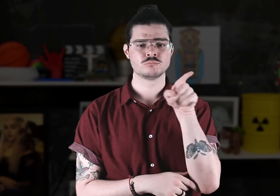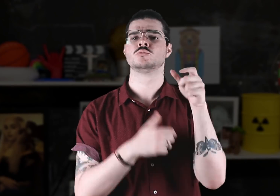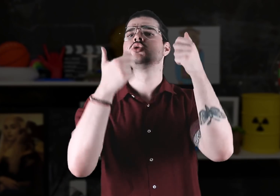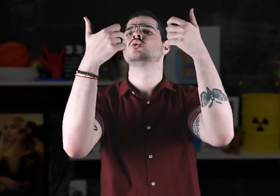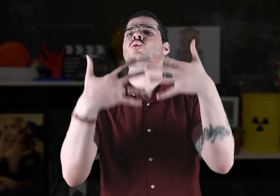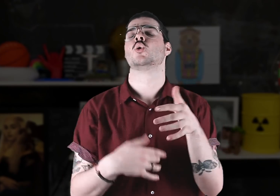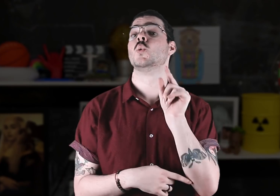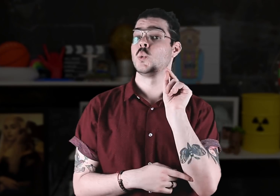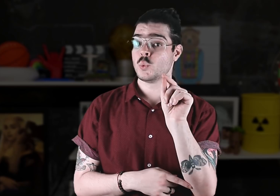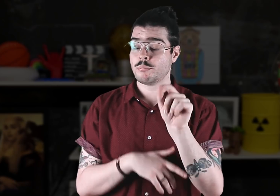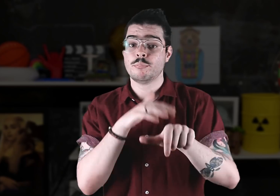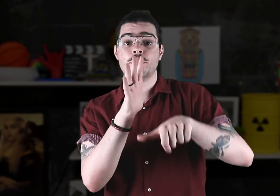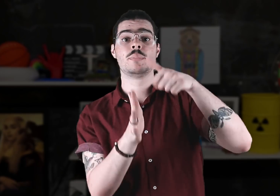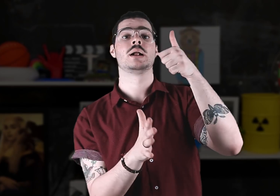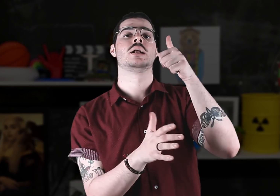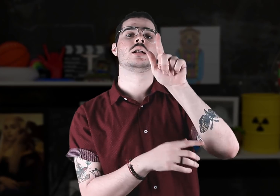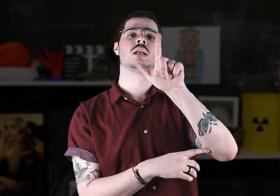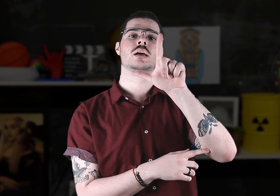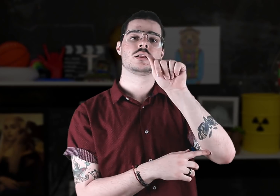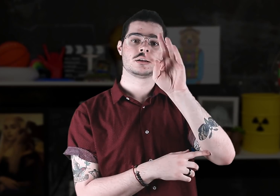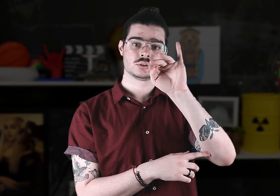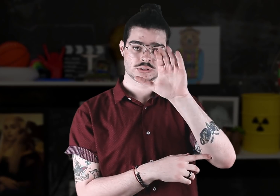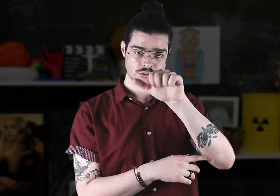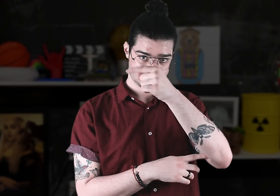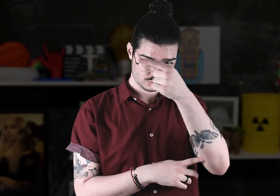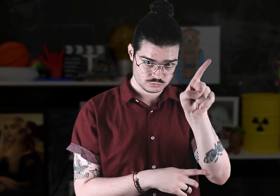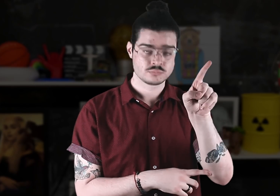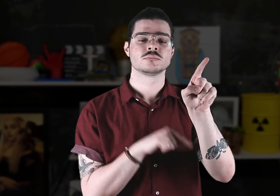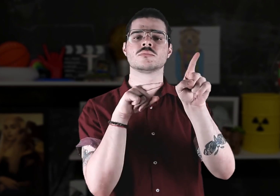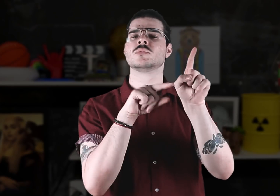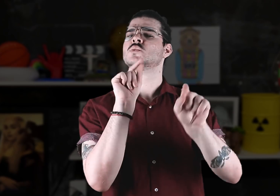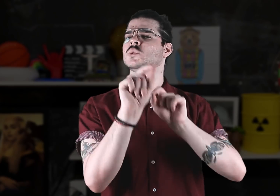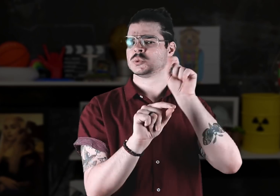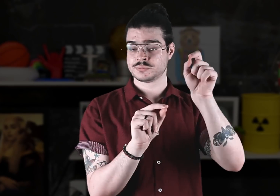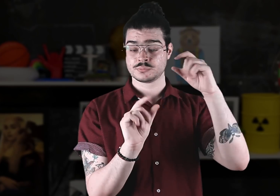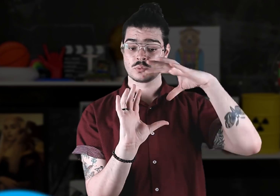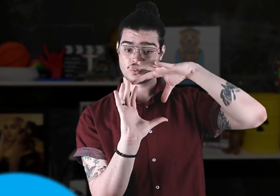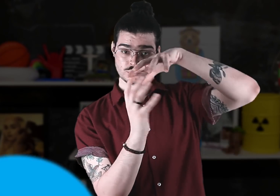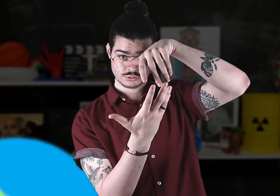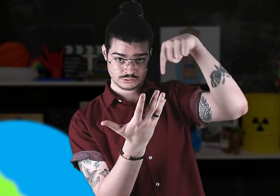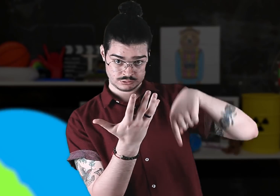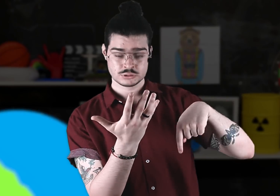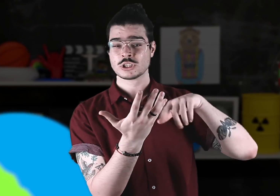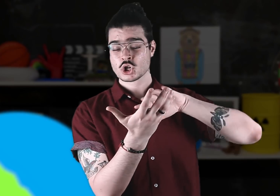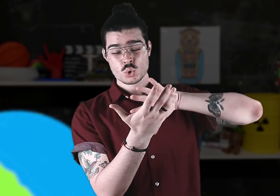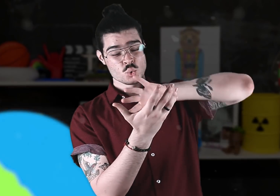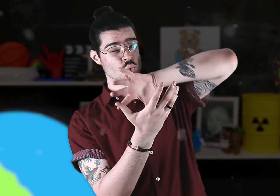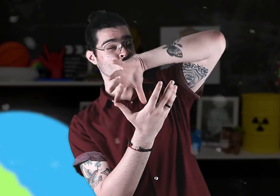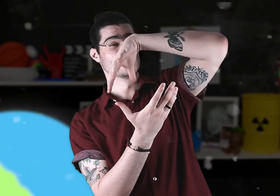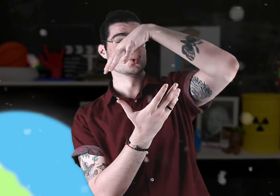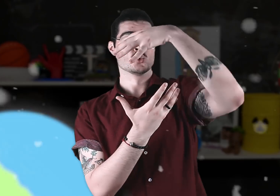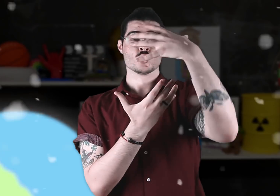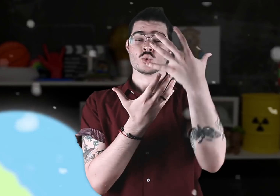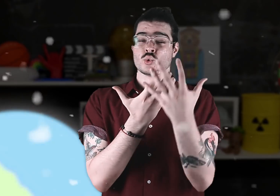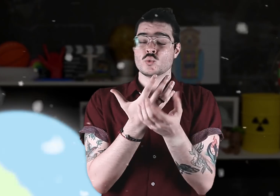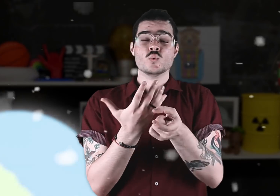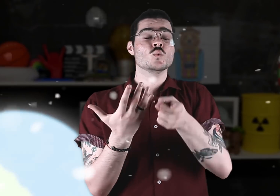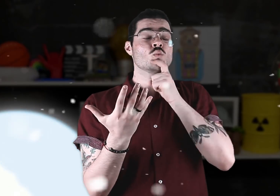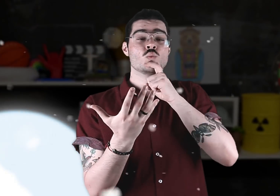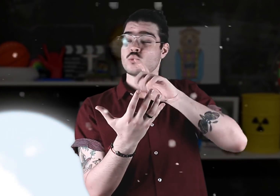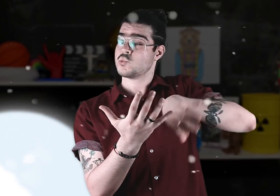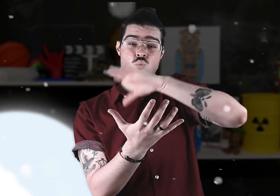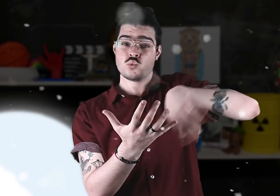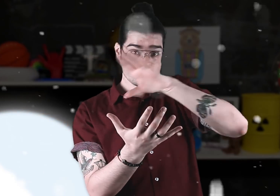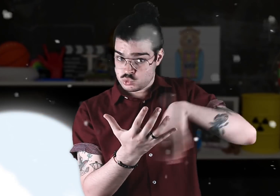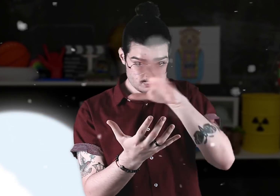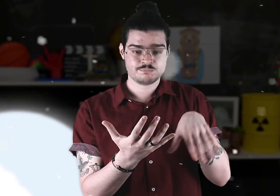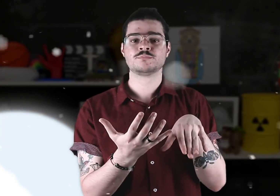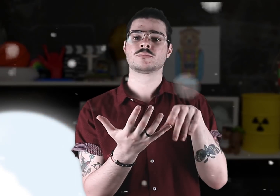explains that the first intense glaciation caused the Earth to be completely covered by ice,